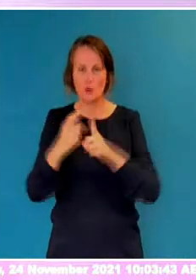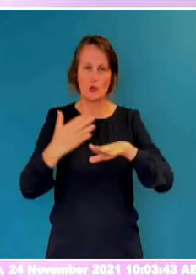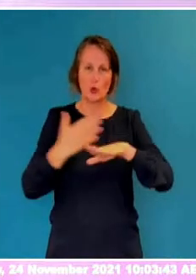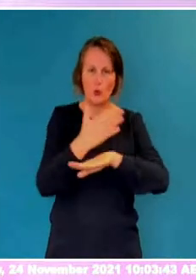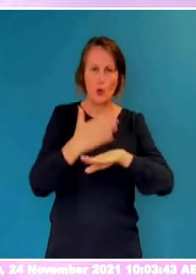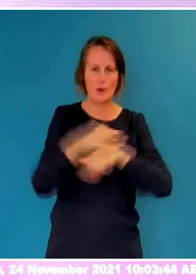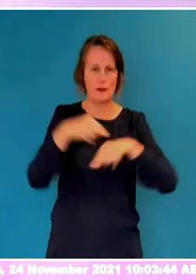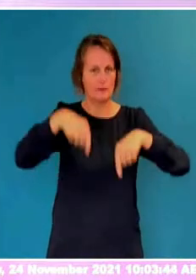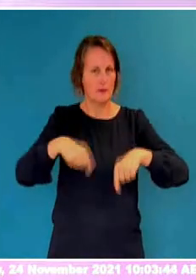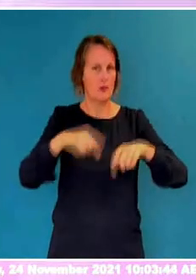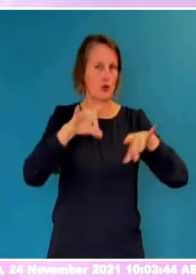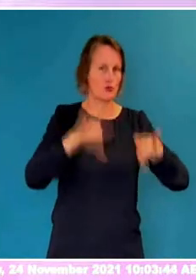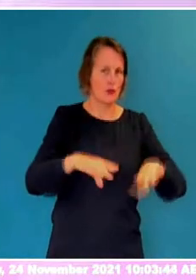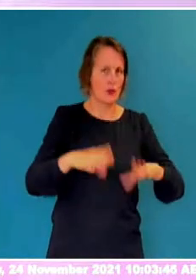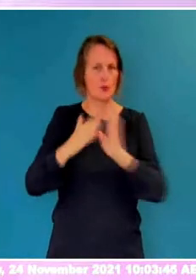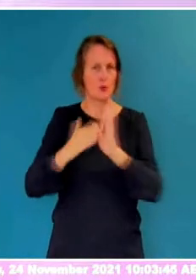Thank you.